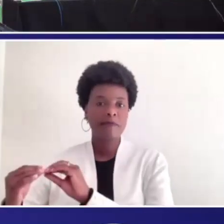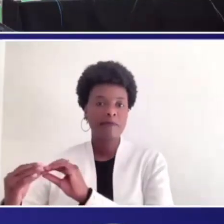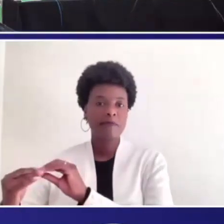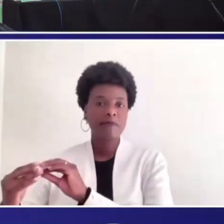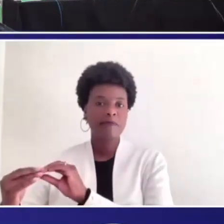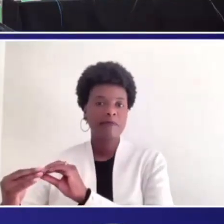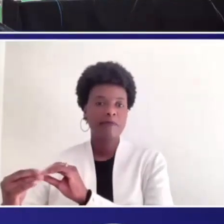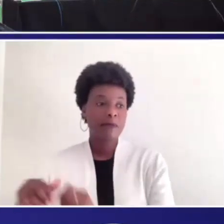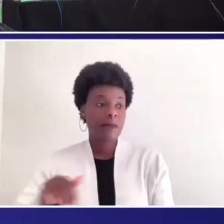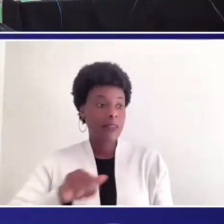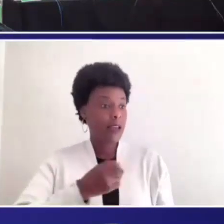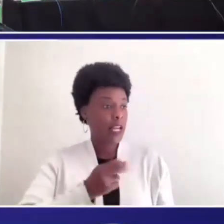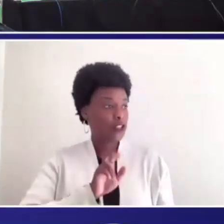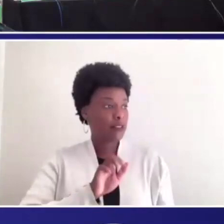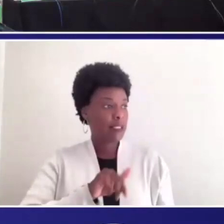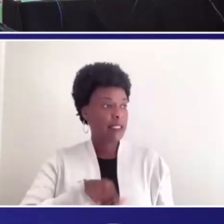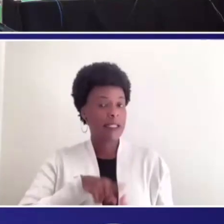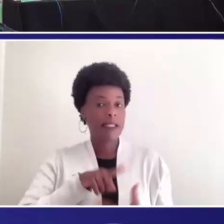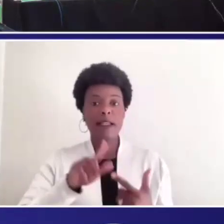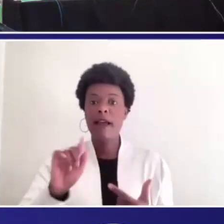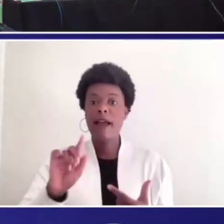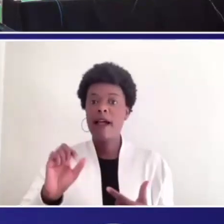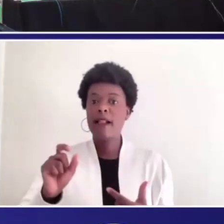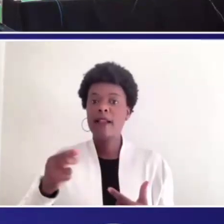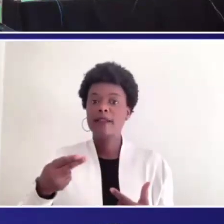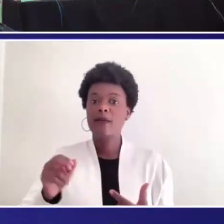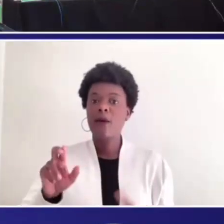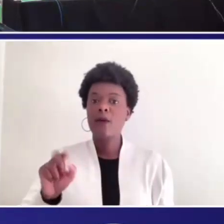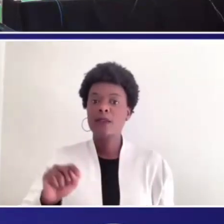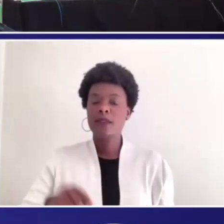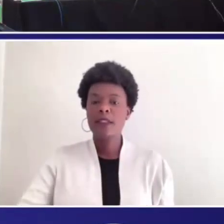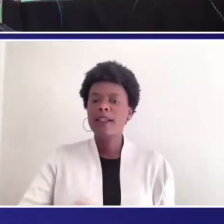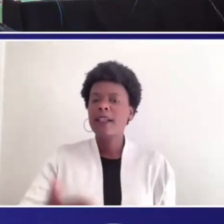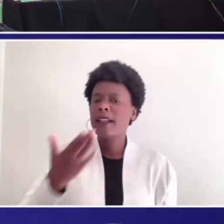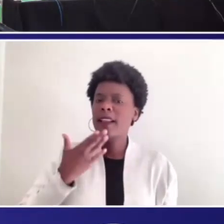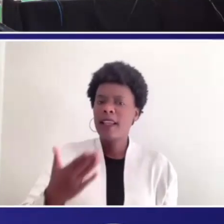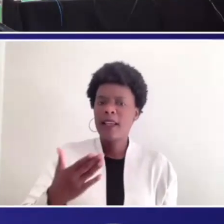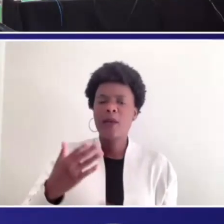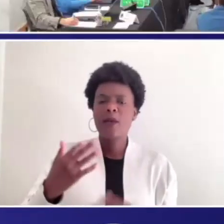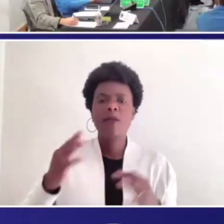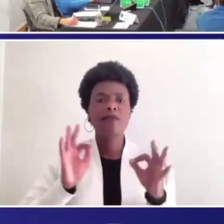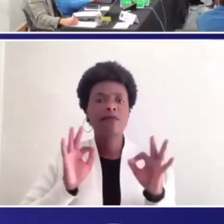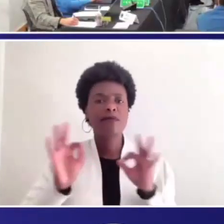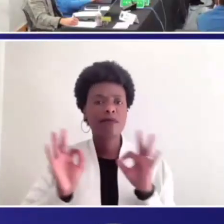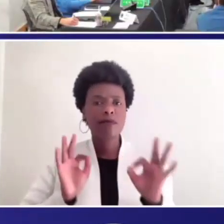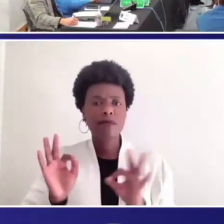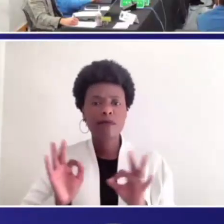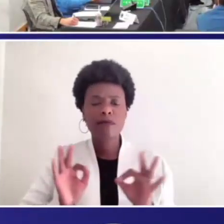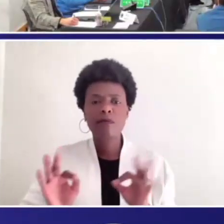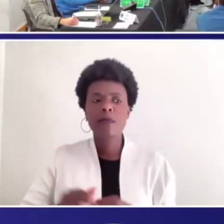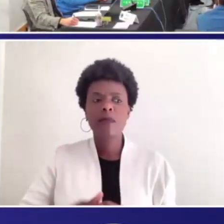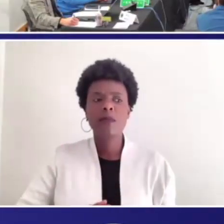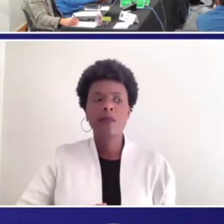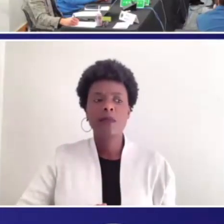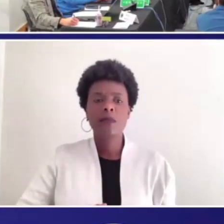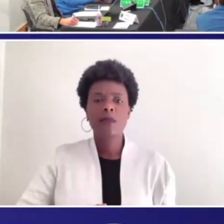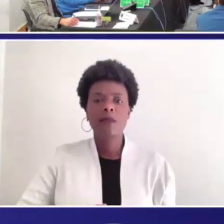Ashley, and then Alex Holt. Thank you for the explanation. Can you also or if you had a chance to review the